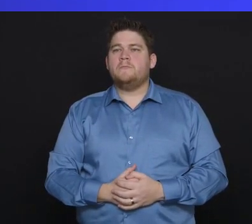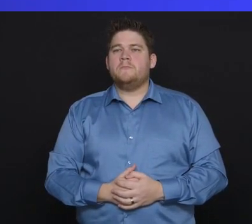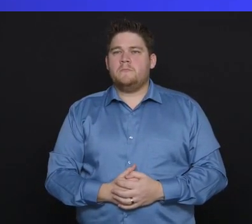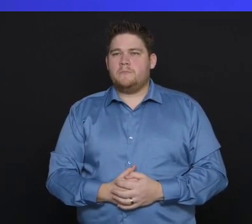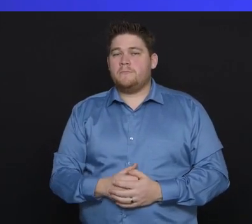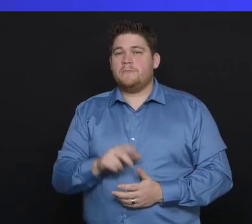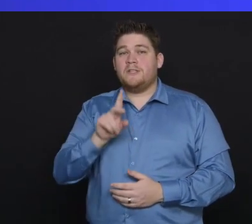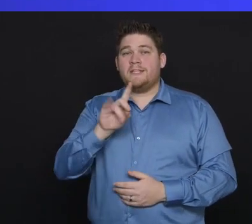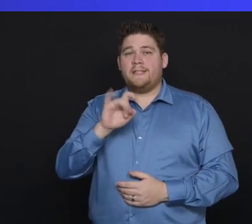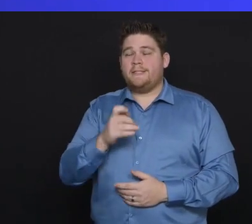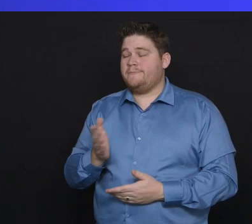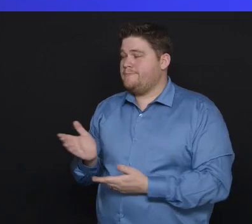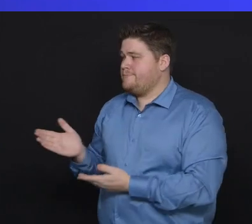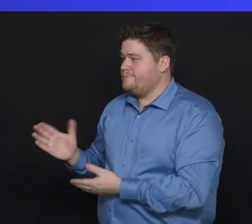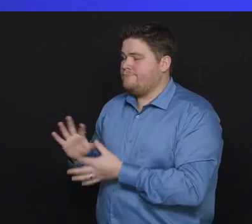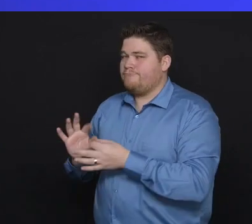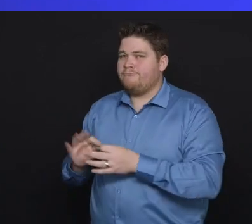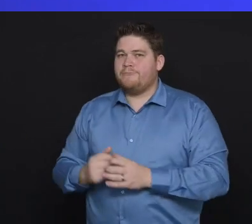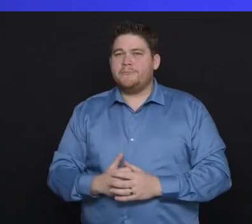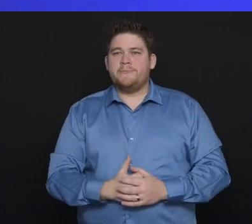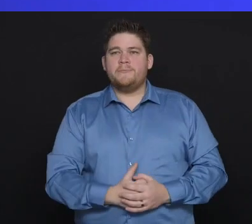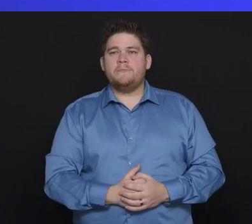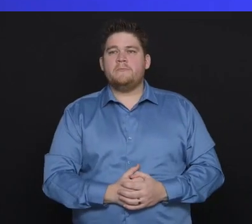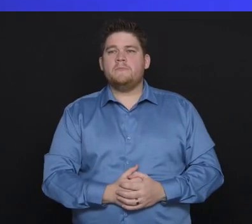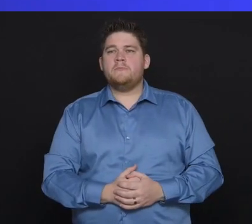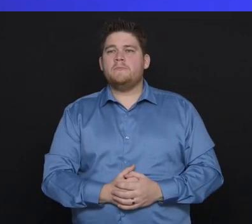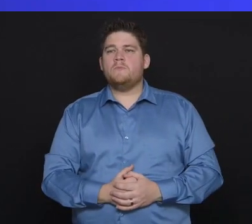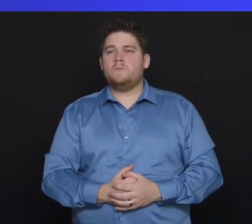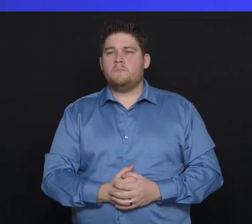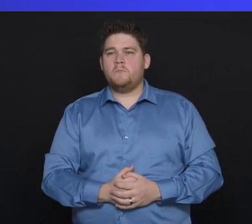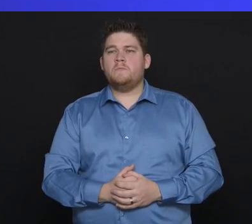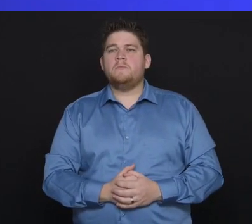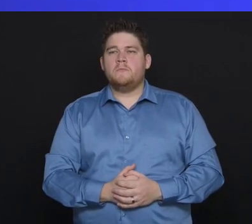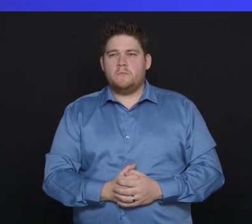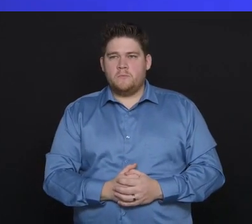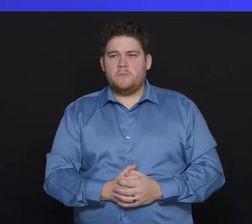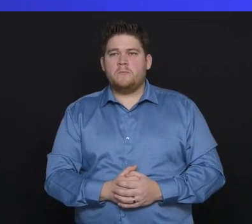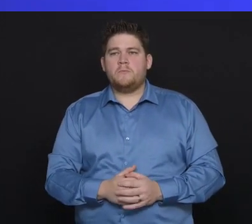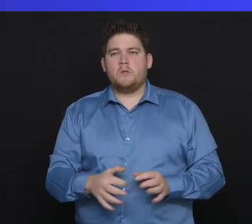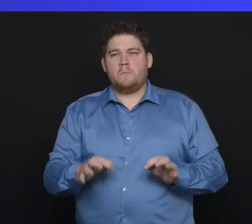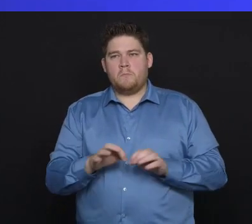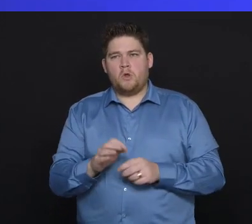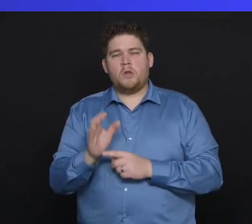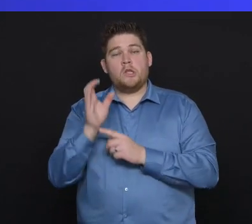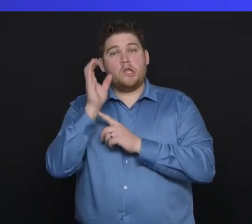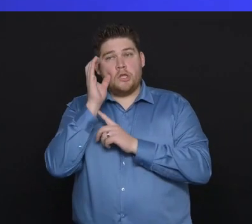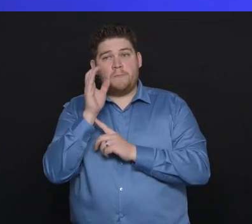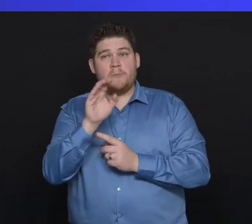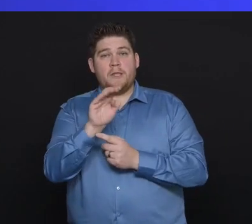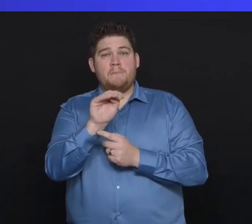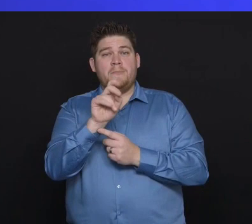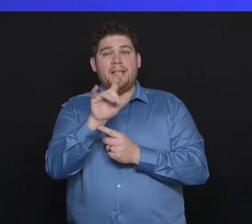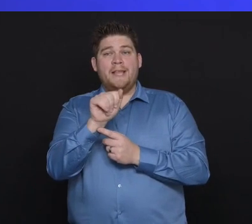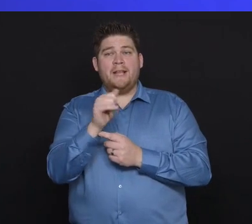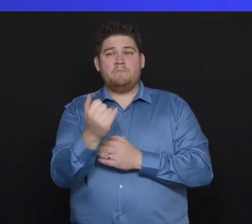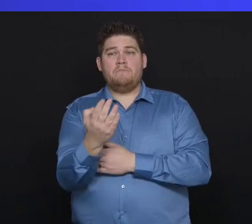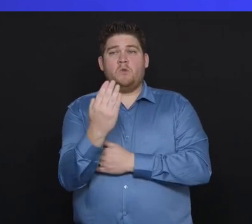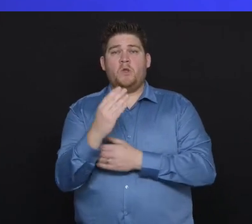minister and the whole healthcare system. Our emergency responses started